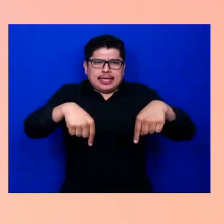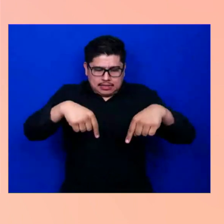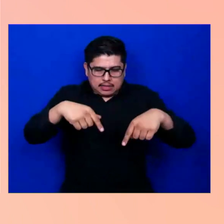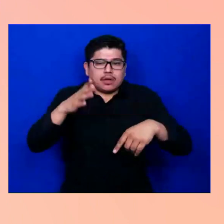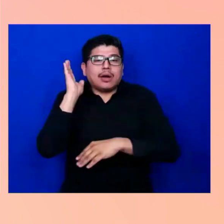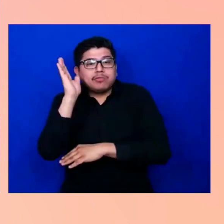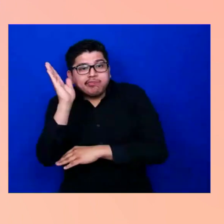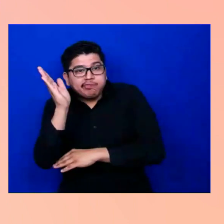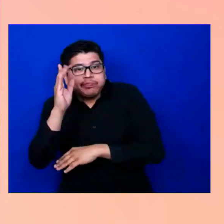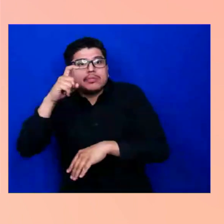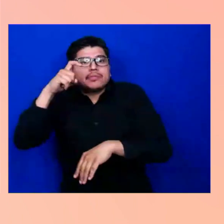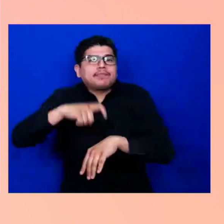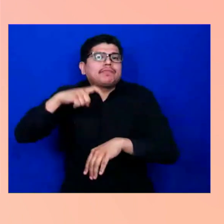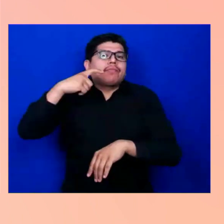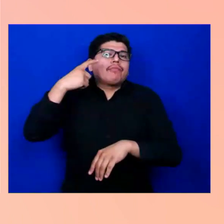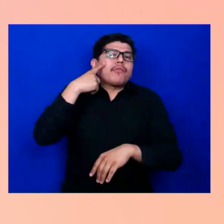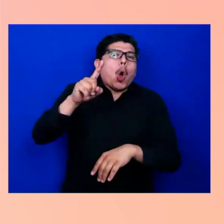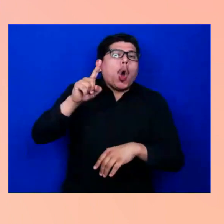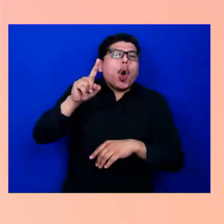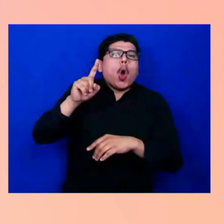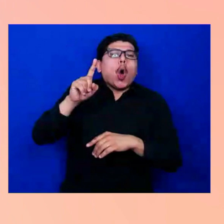enjoy your breakouts and I'll see you right after.